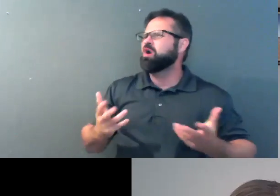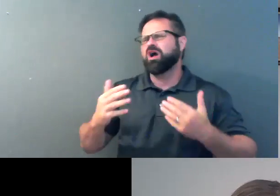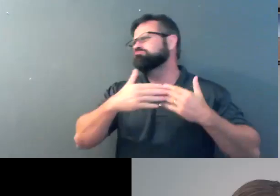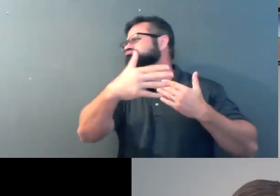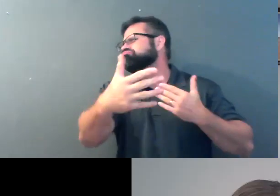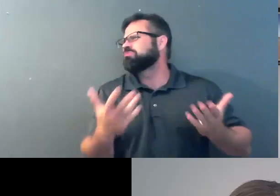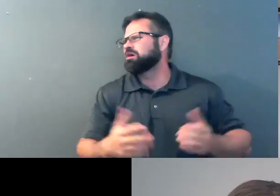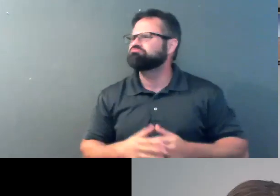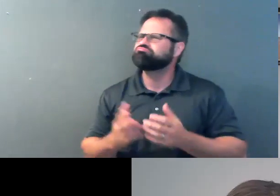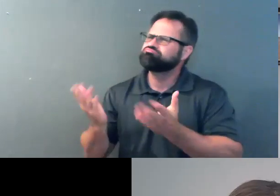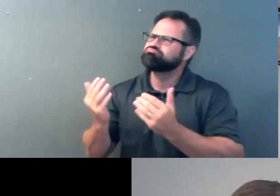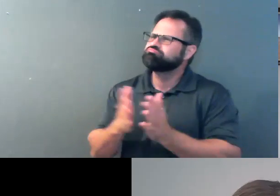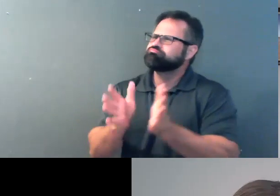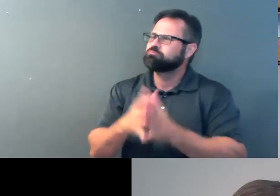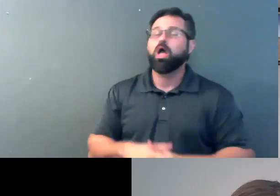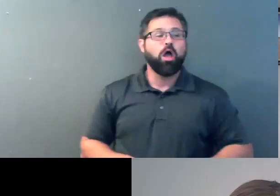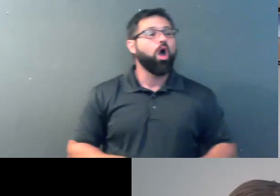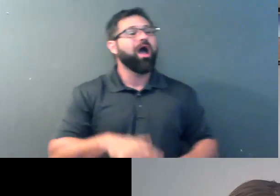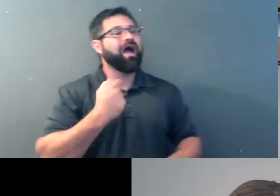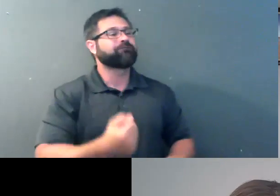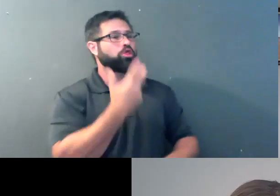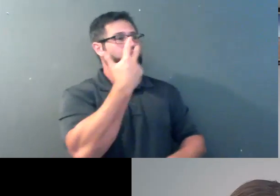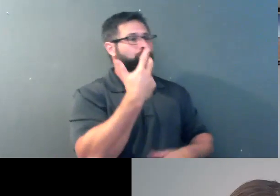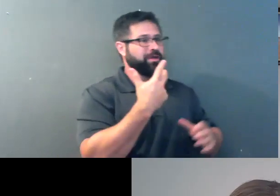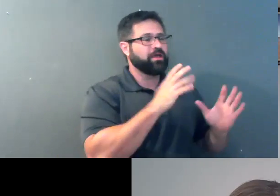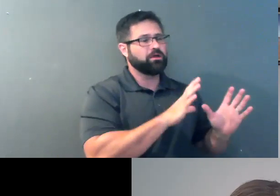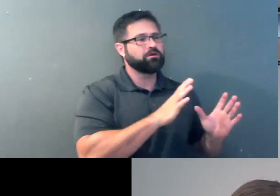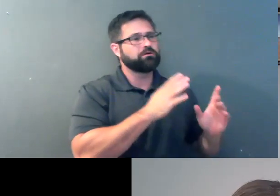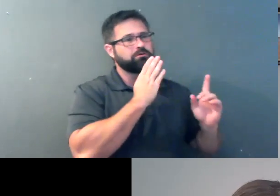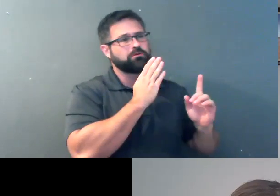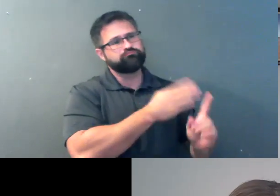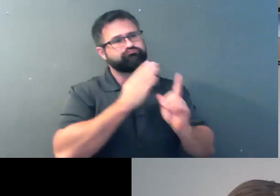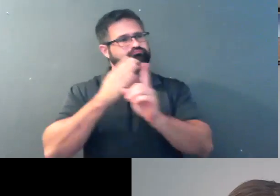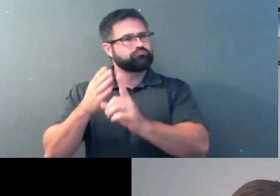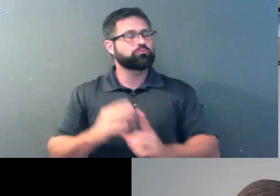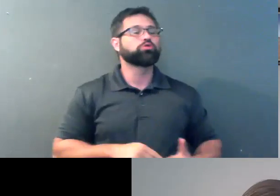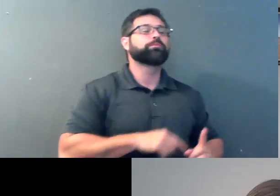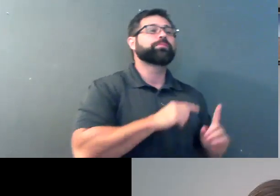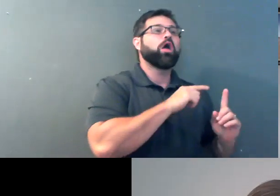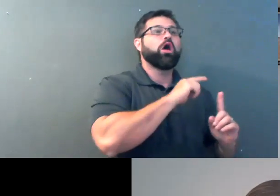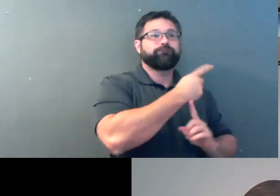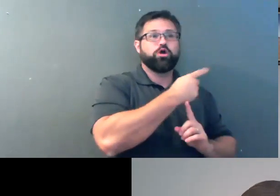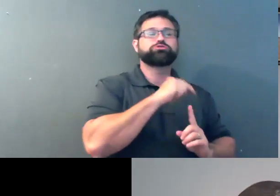that we work on so the first one is more at the country level and the the first work stream is